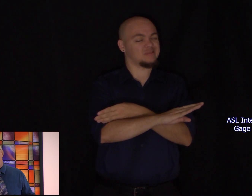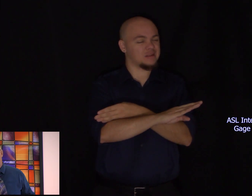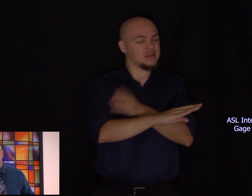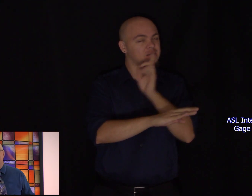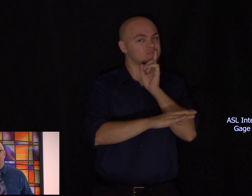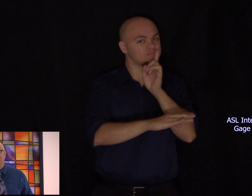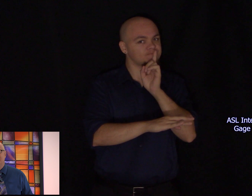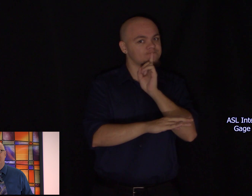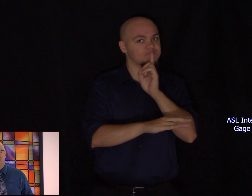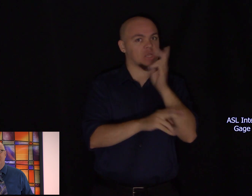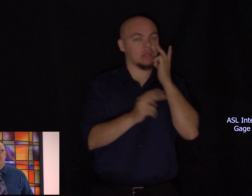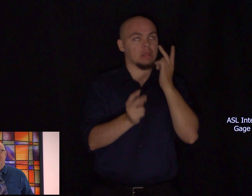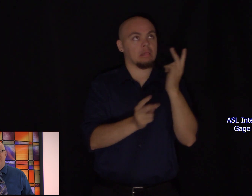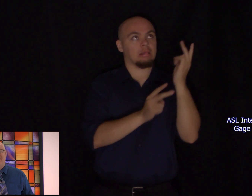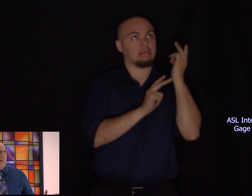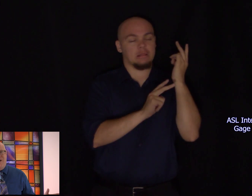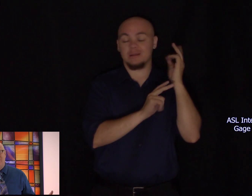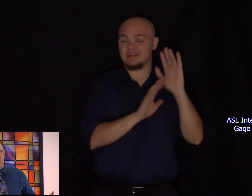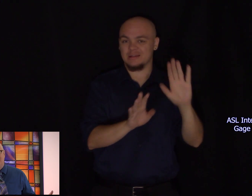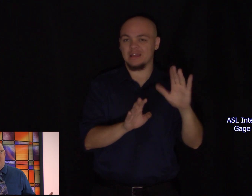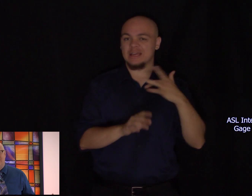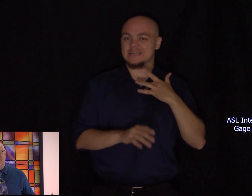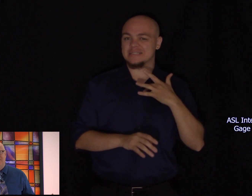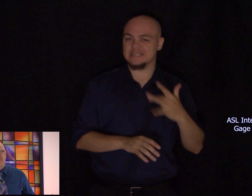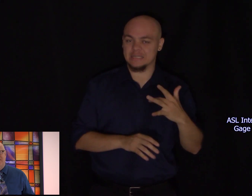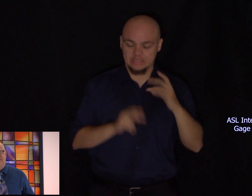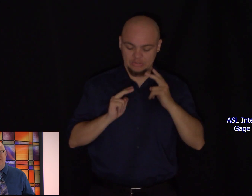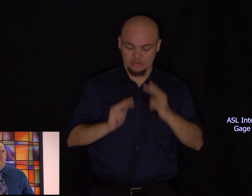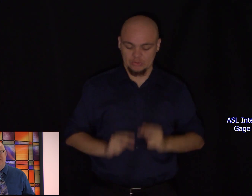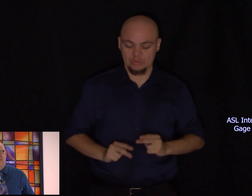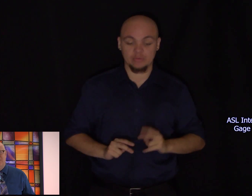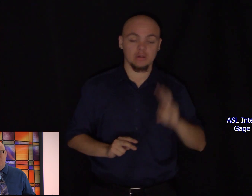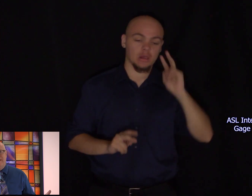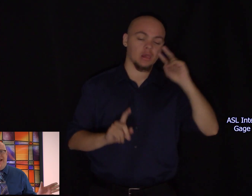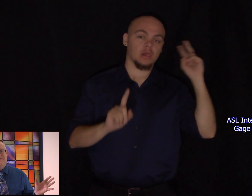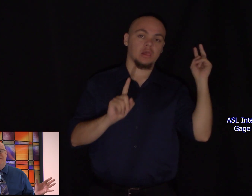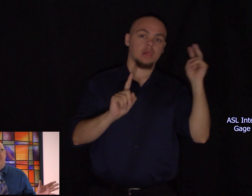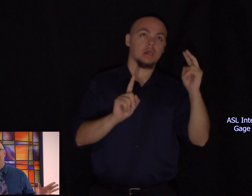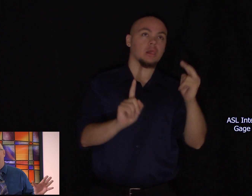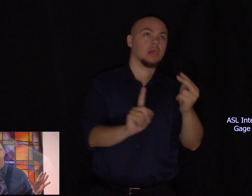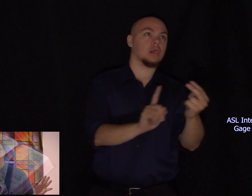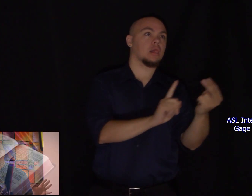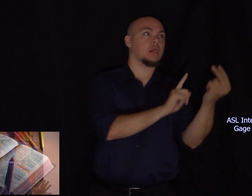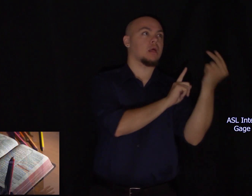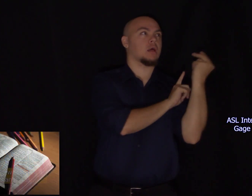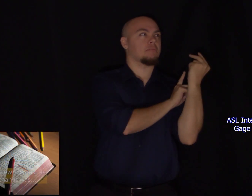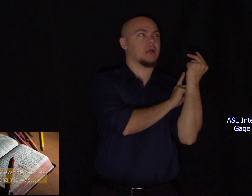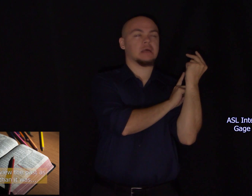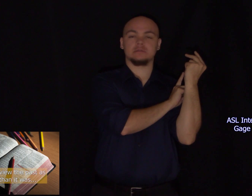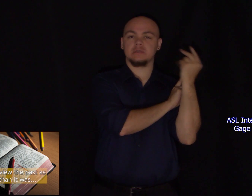the past and they are rose-colored indeed we have this tendency as human beings to always